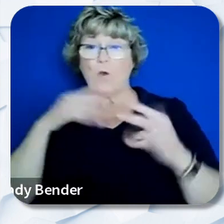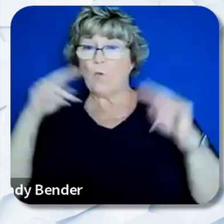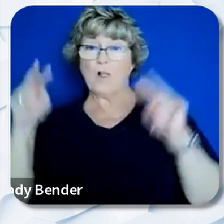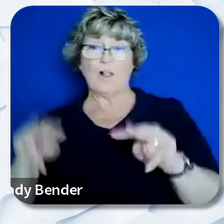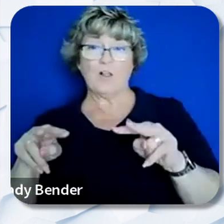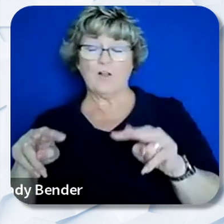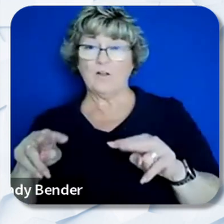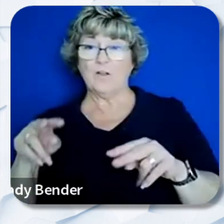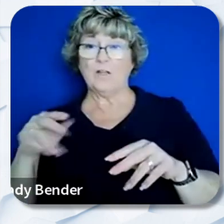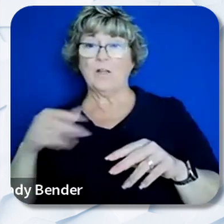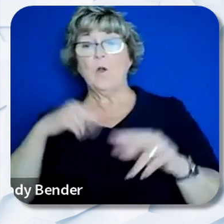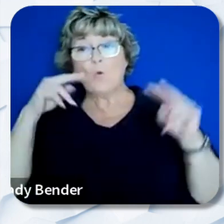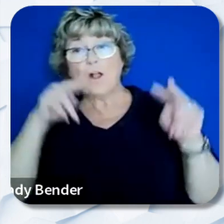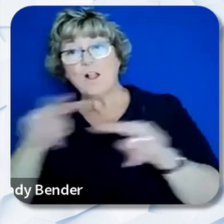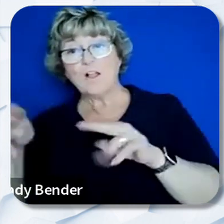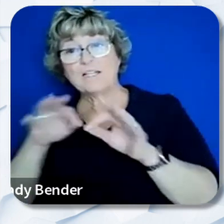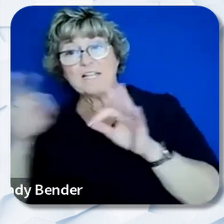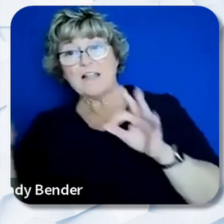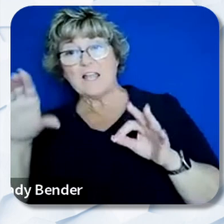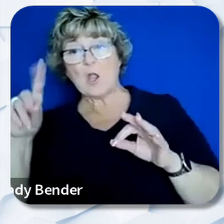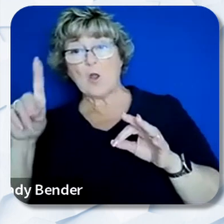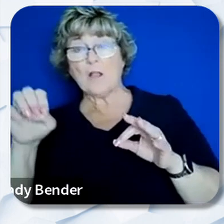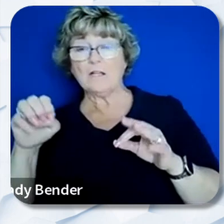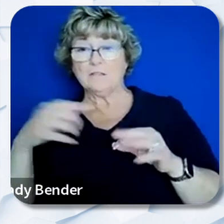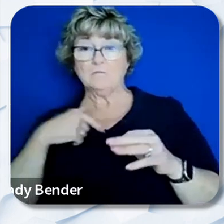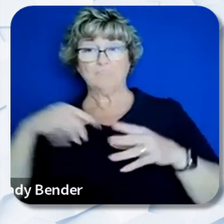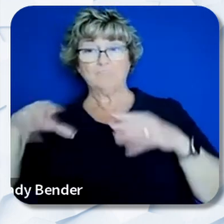there's no, we look at those delay codes when we take them into account, but they're not